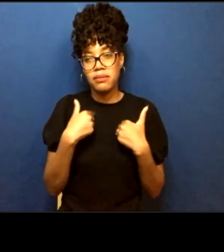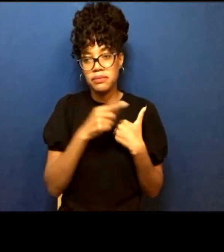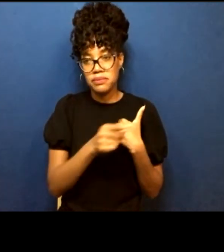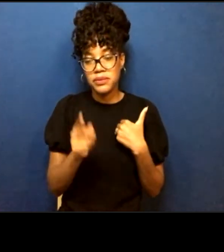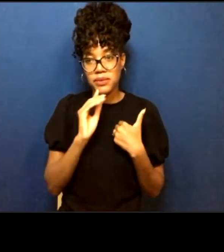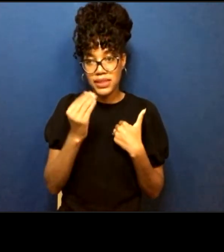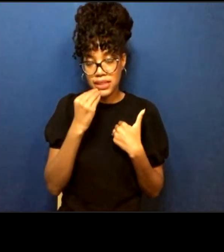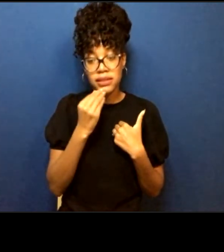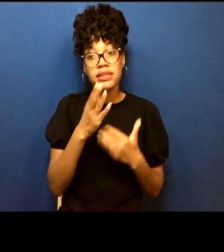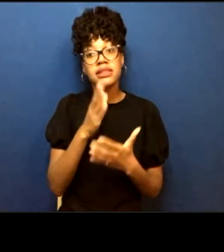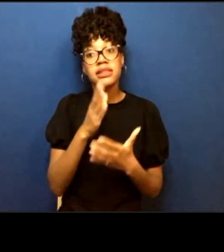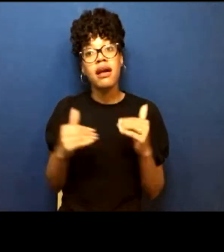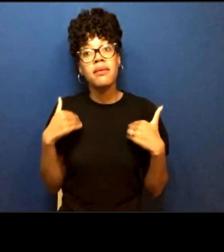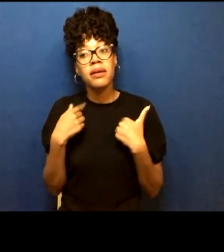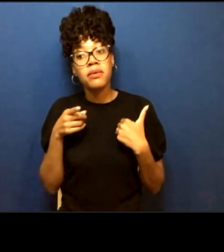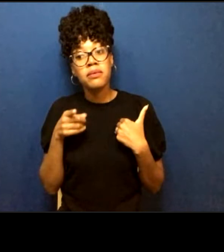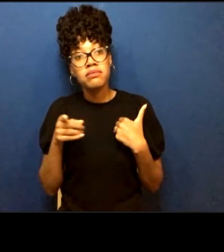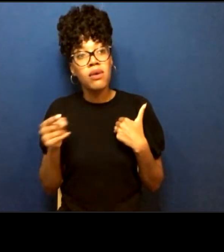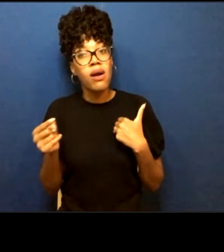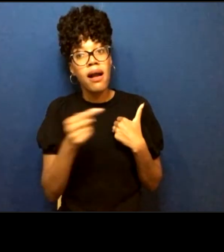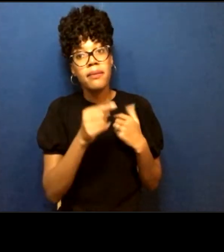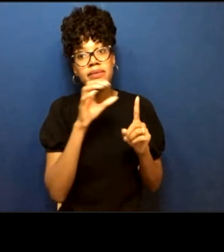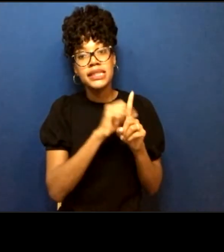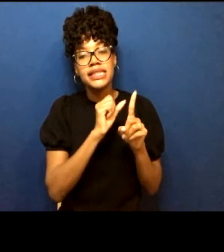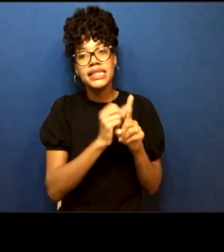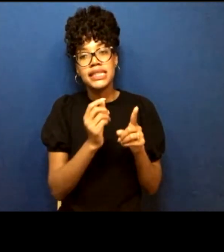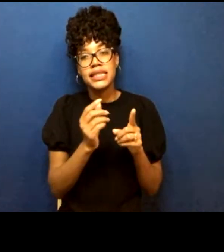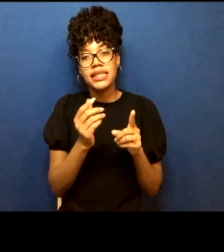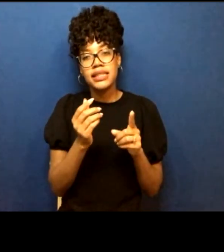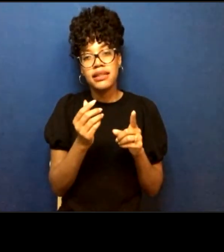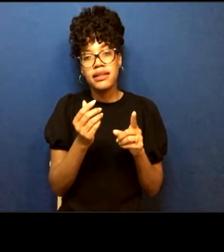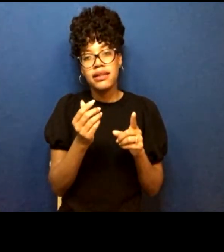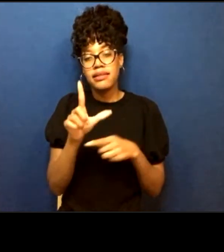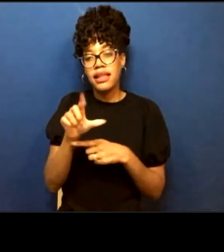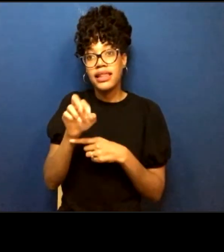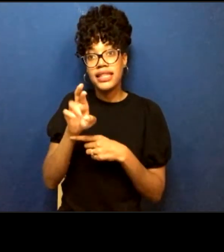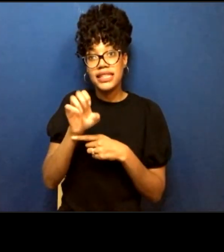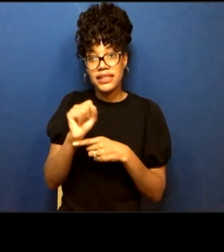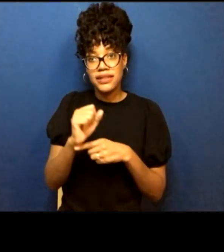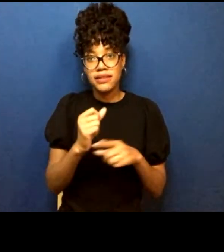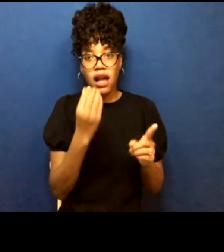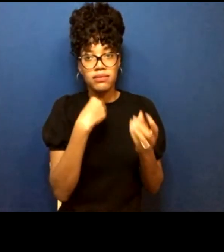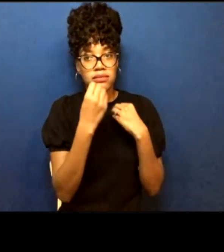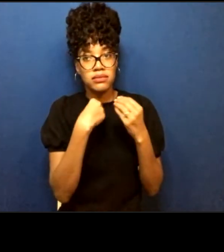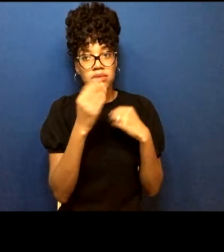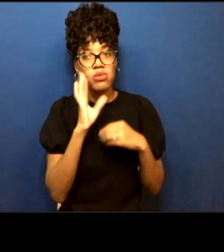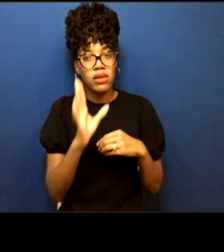And so that's a benefit of wild rice as it helps all animals in that wetland community.